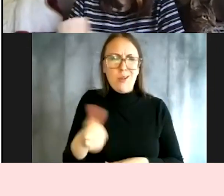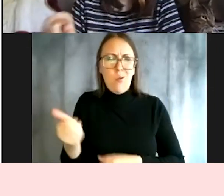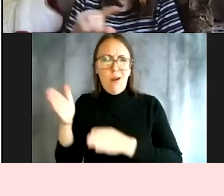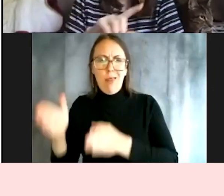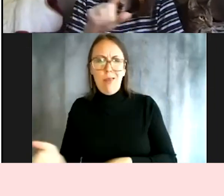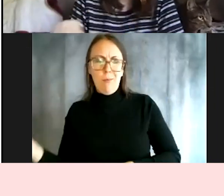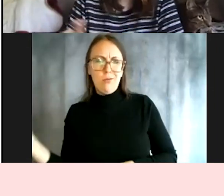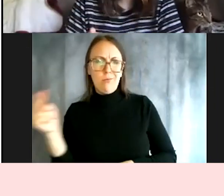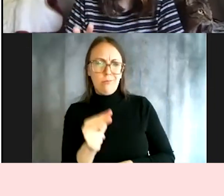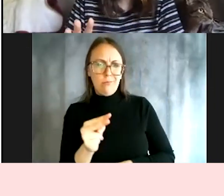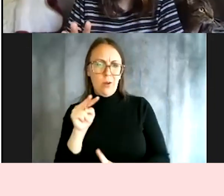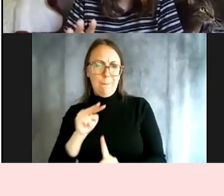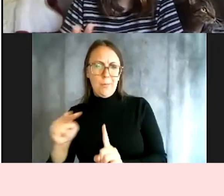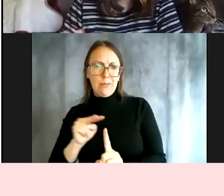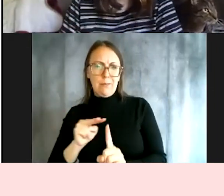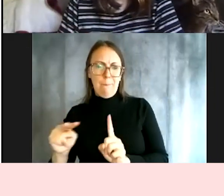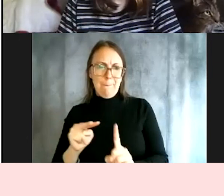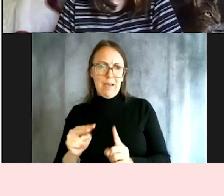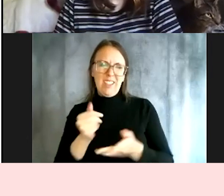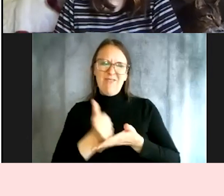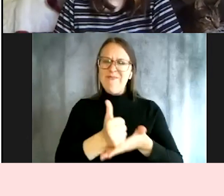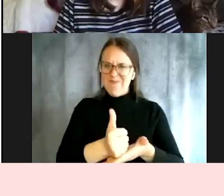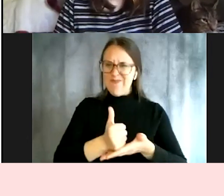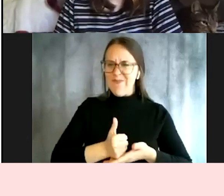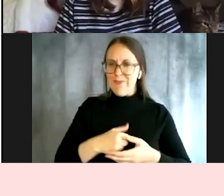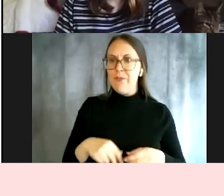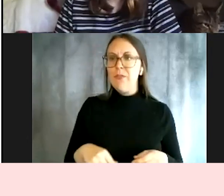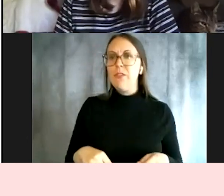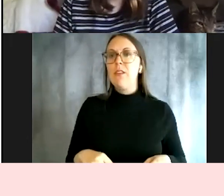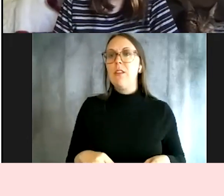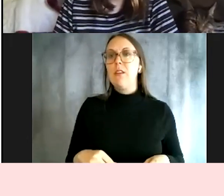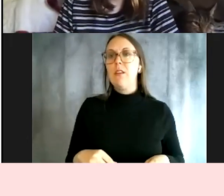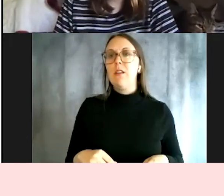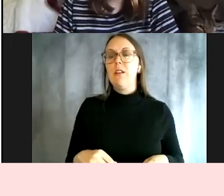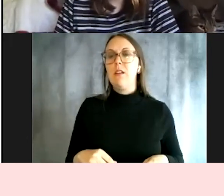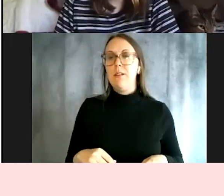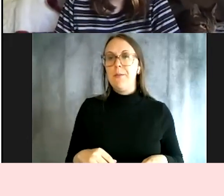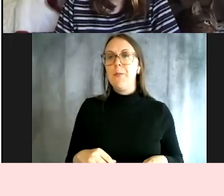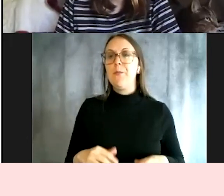everything actually connects properly and there is a lot of back and forth of working with developers